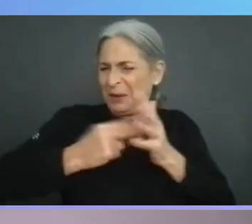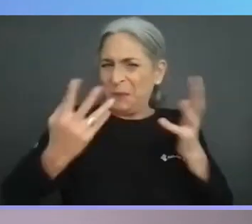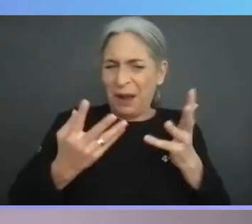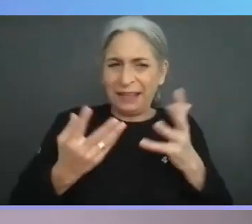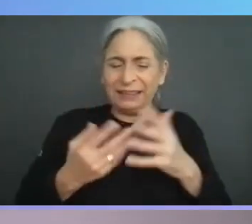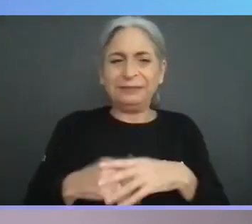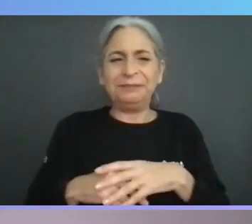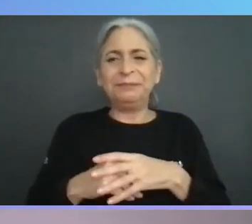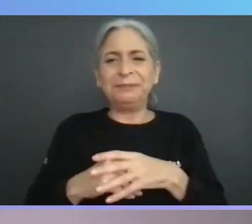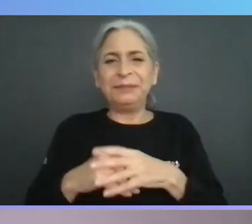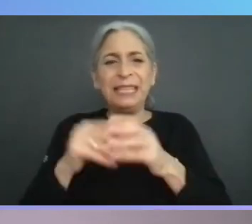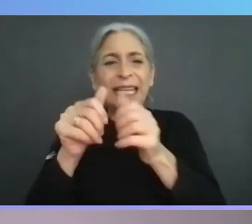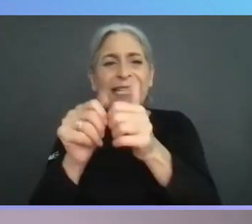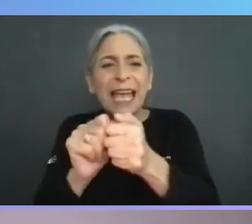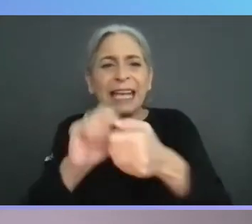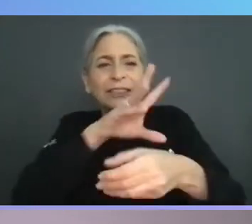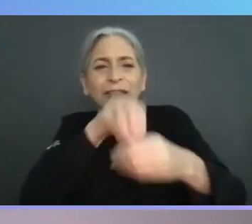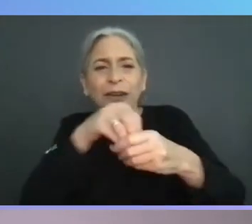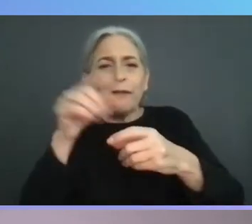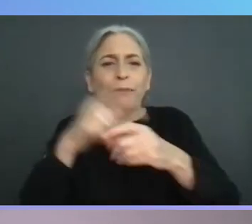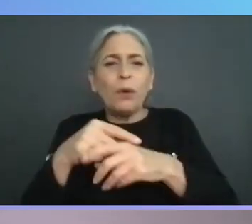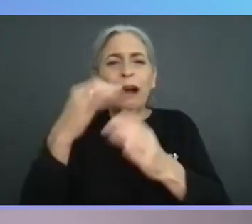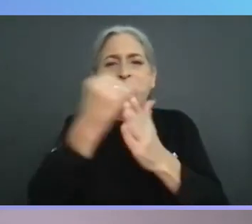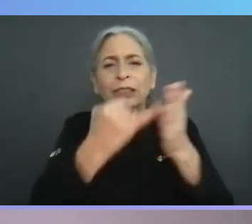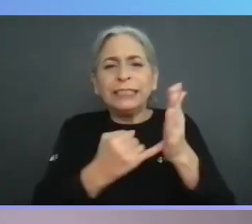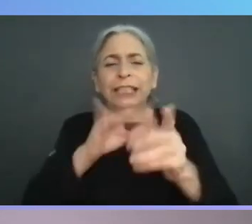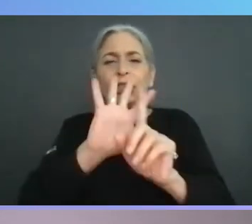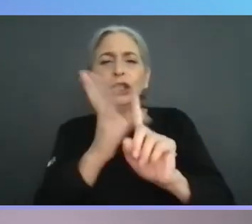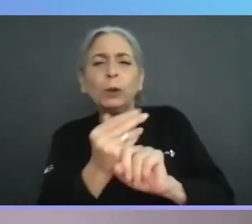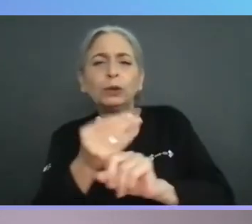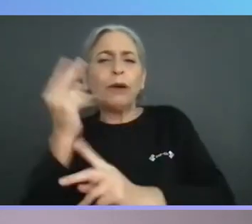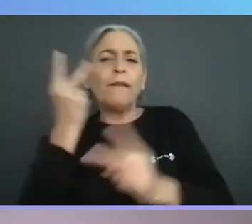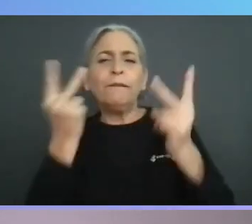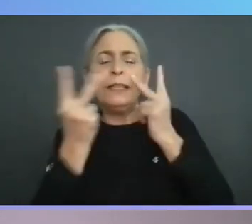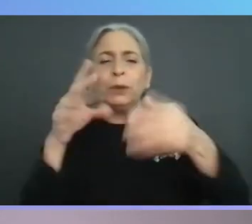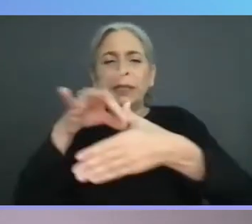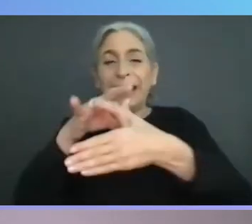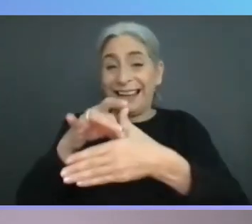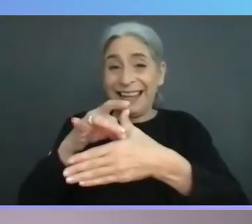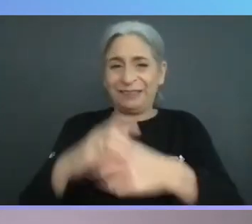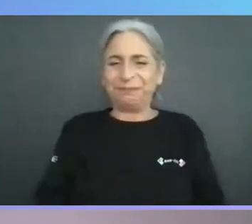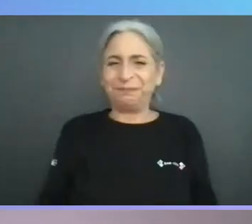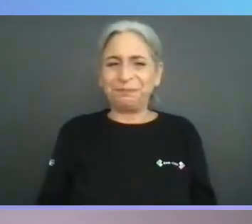and Cultural heritage. Uh visual content now the WCAG guidelines